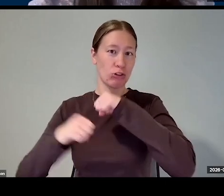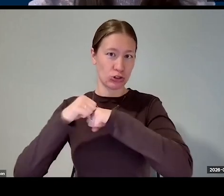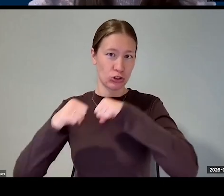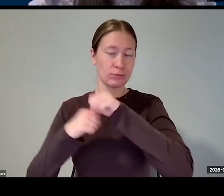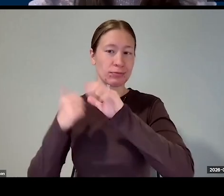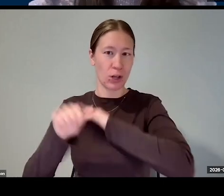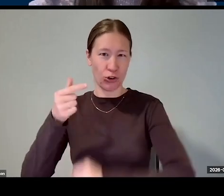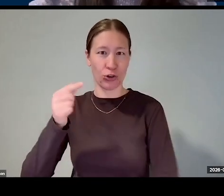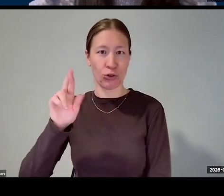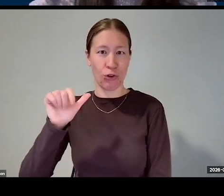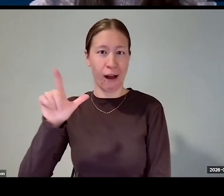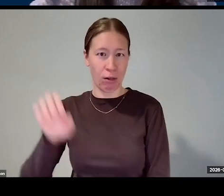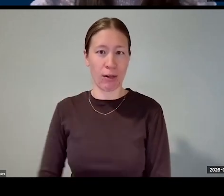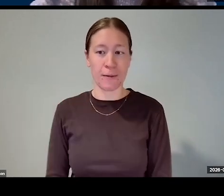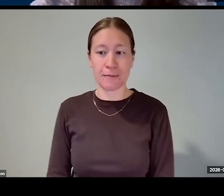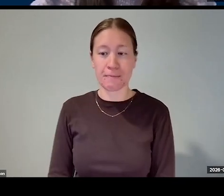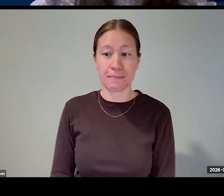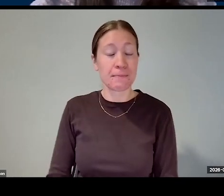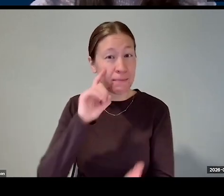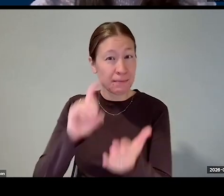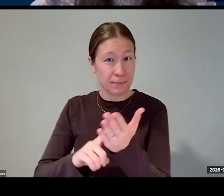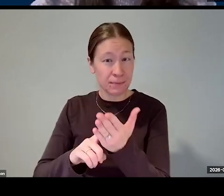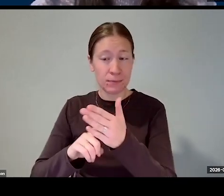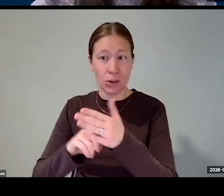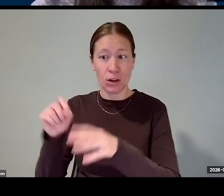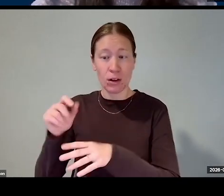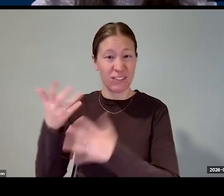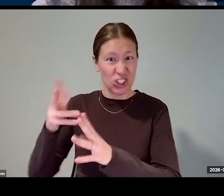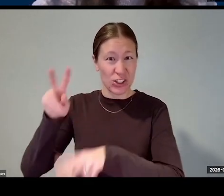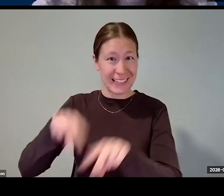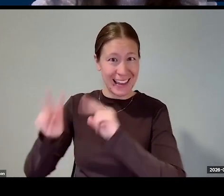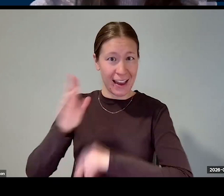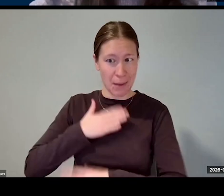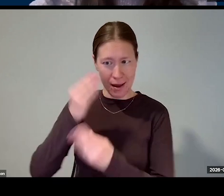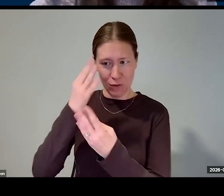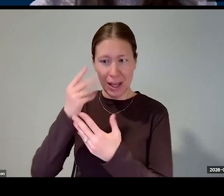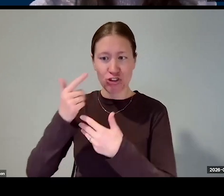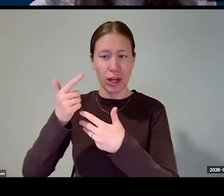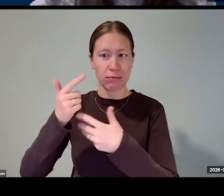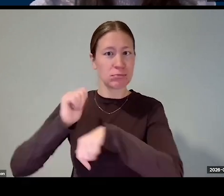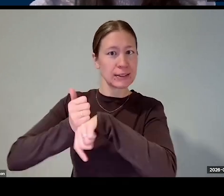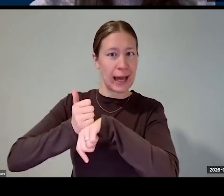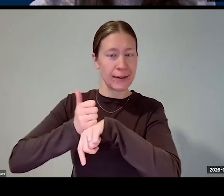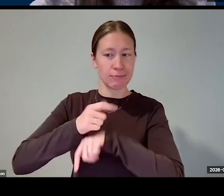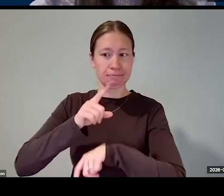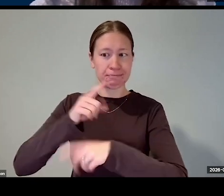and I can see it scanned my content and is giving me the reading order for the slides. If you get a red failure